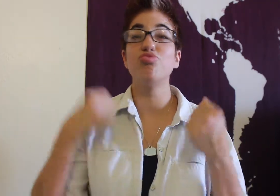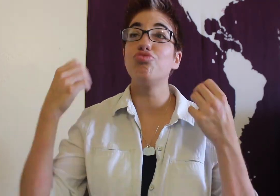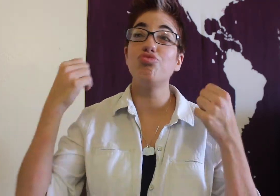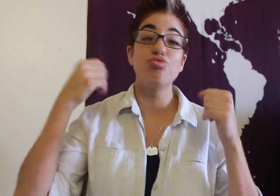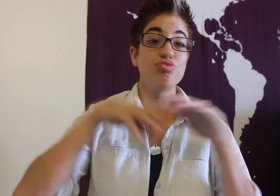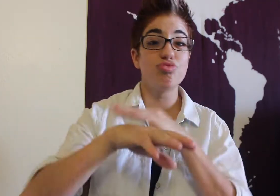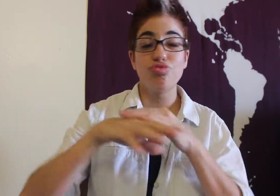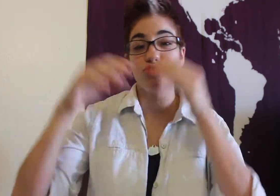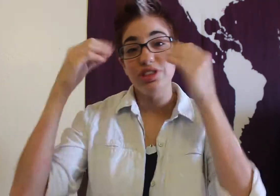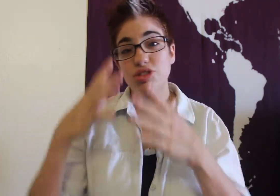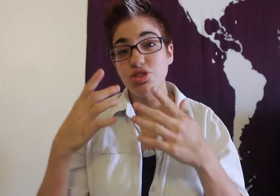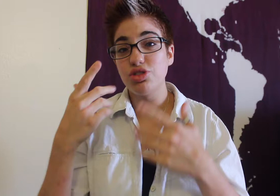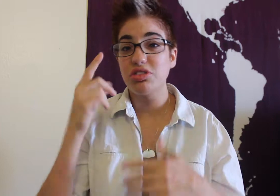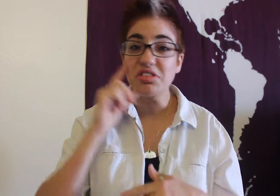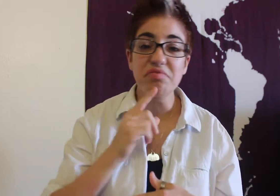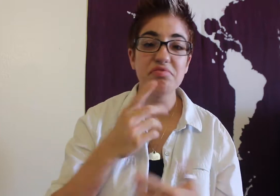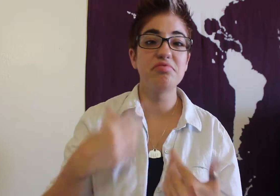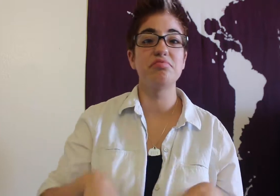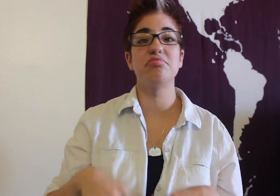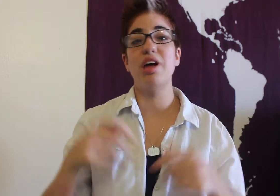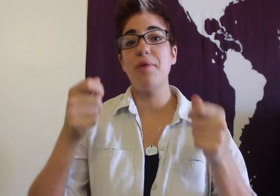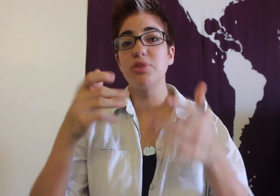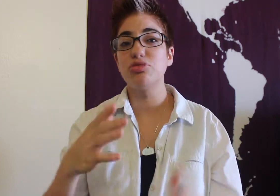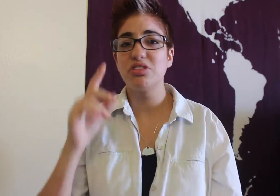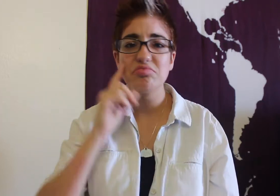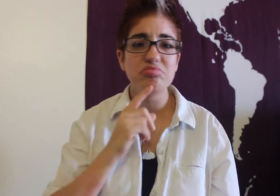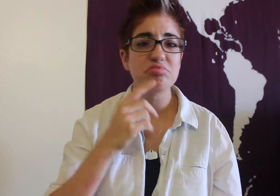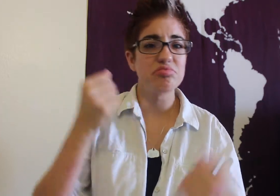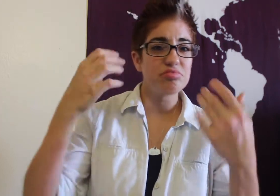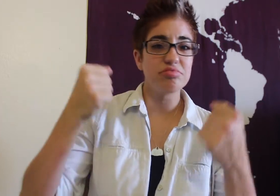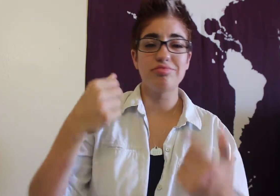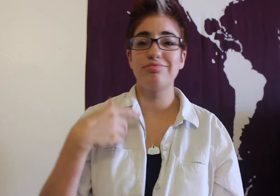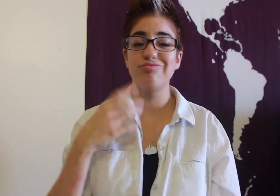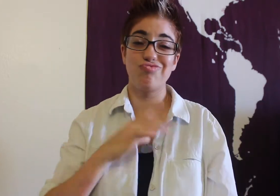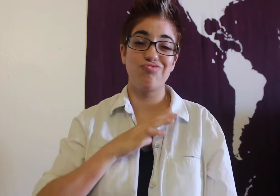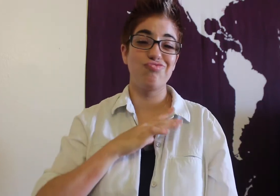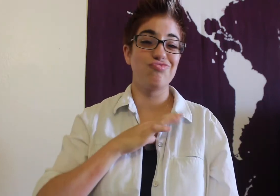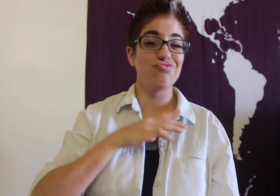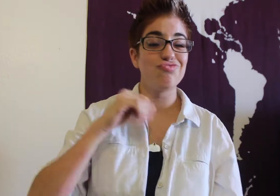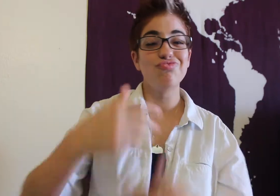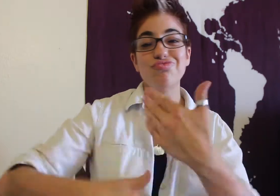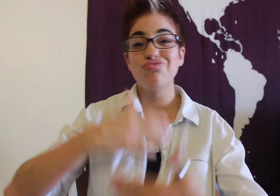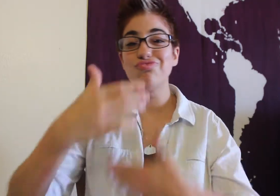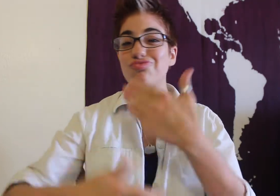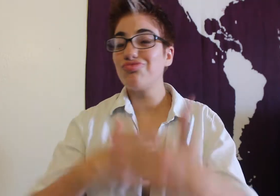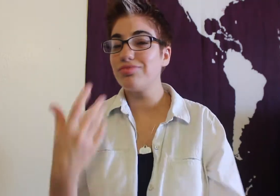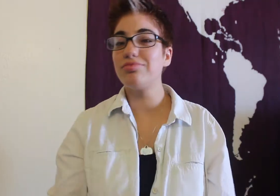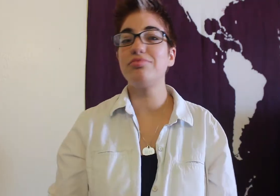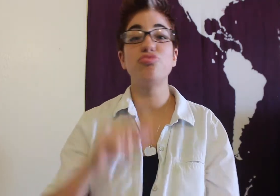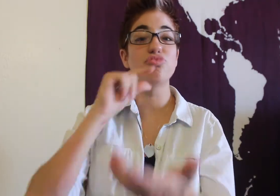the same as I always had. All teachers, administrators and classmates are either Deaf or can sign. It was a swell environment.